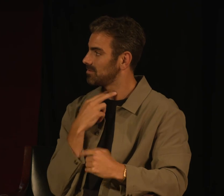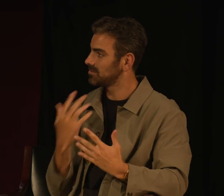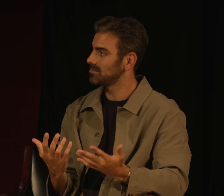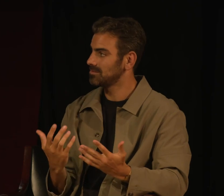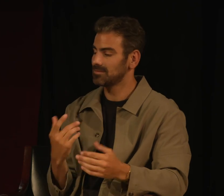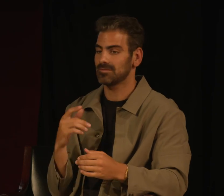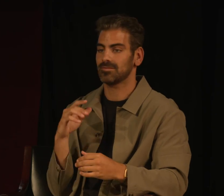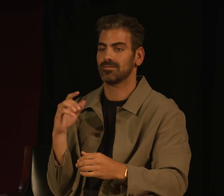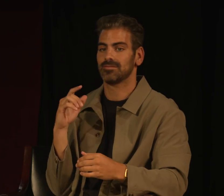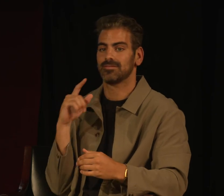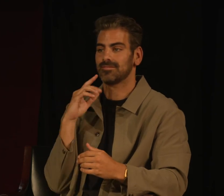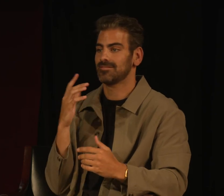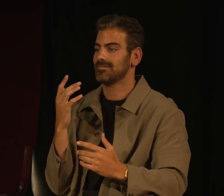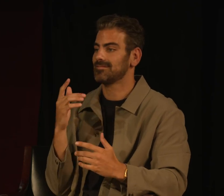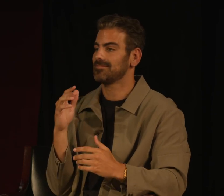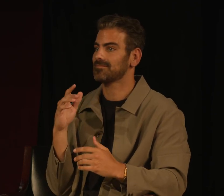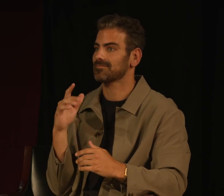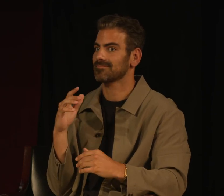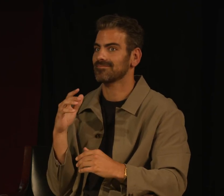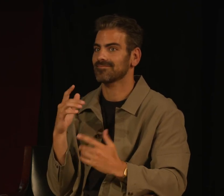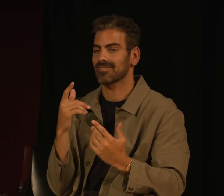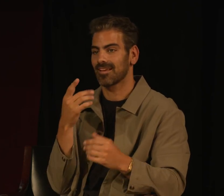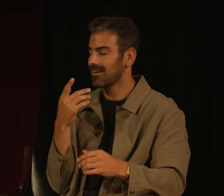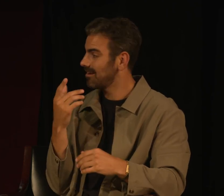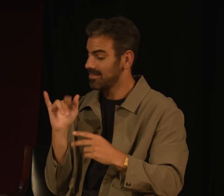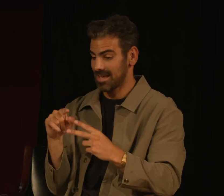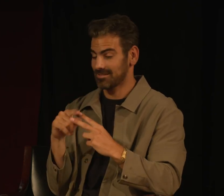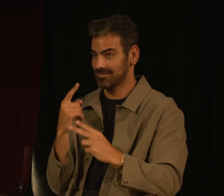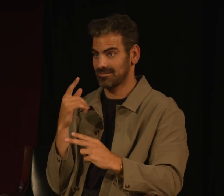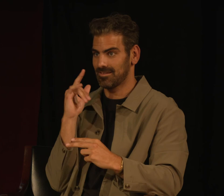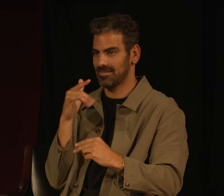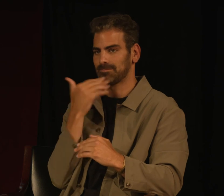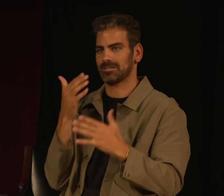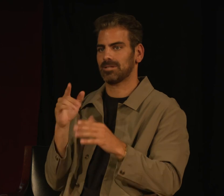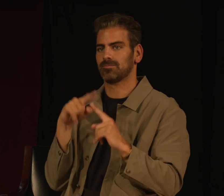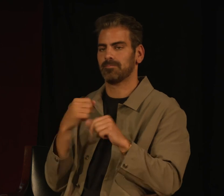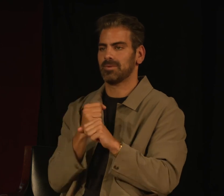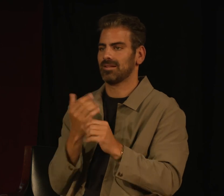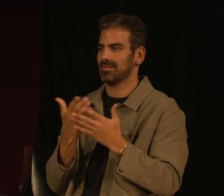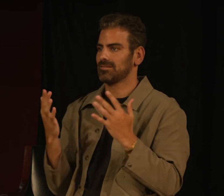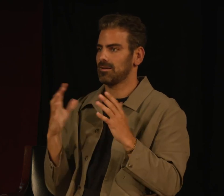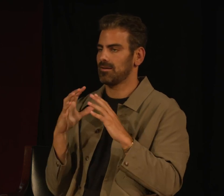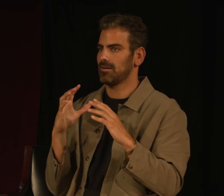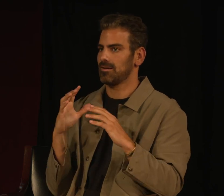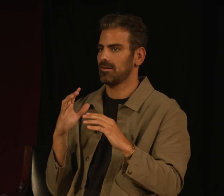Deaf voices. To amplify those creators out there. I think that's the best way to